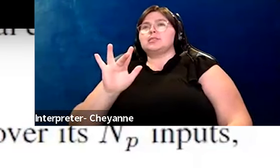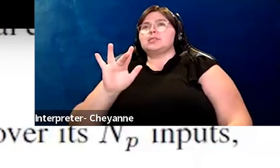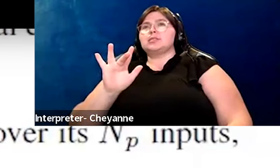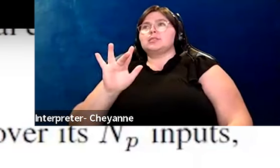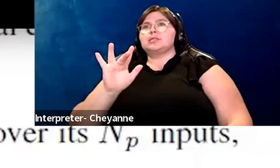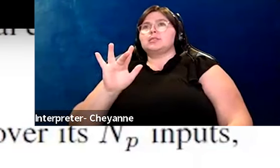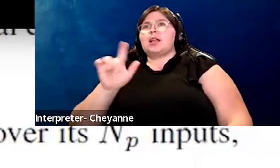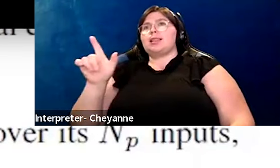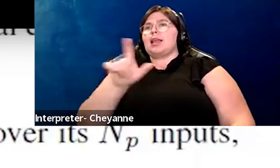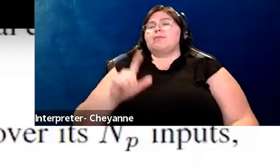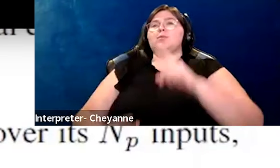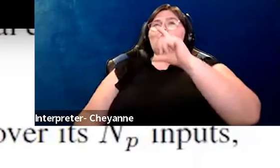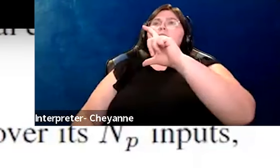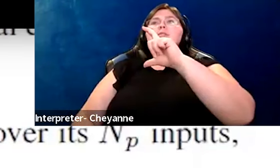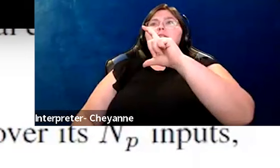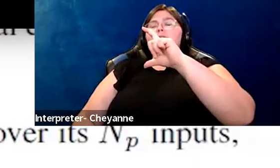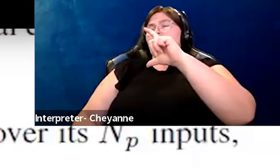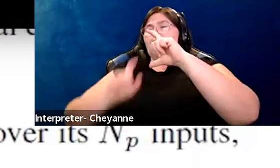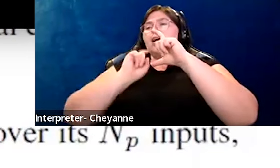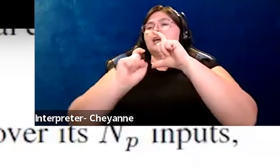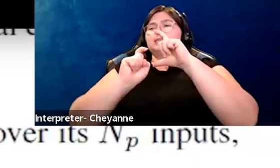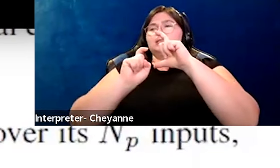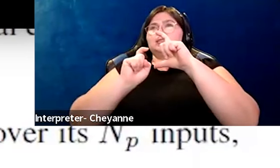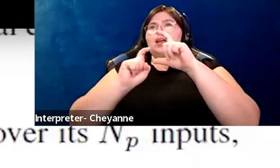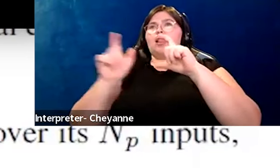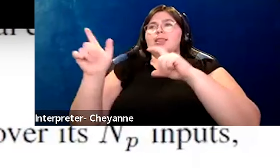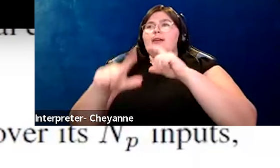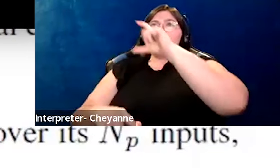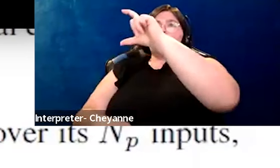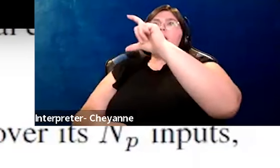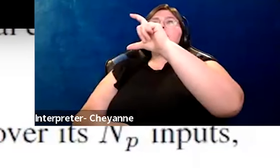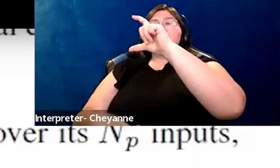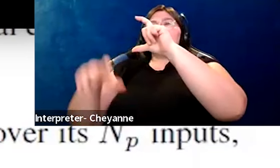Left paren x. Left paren s.